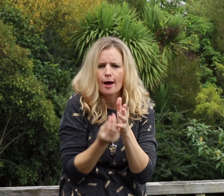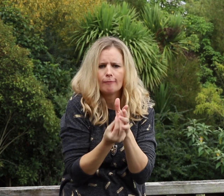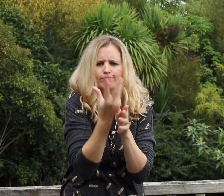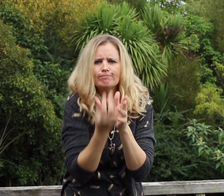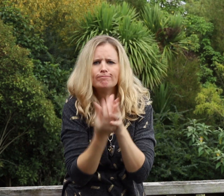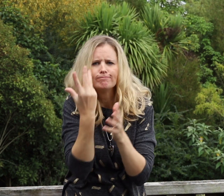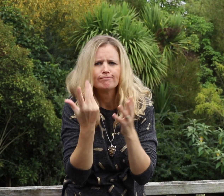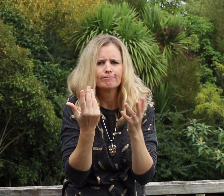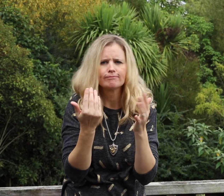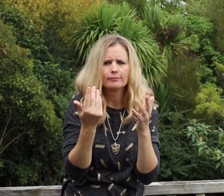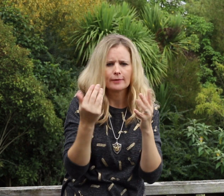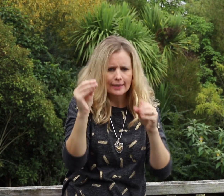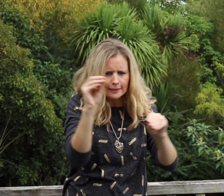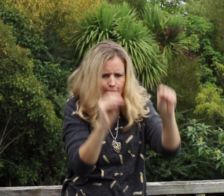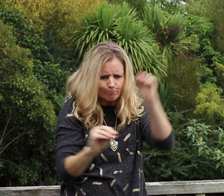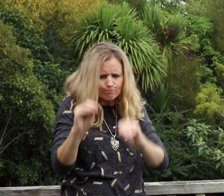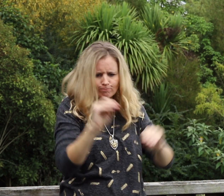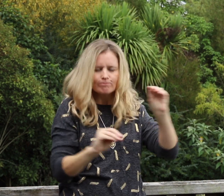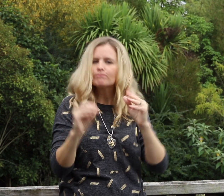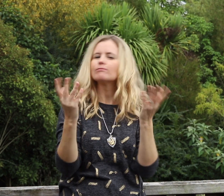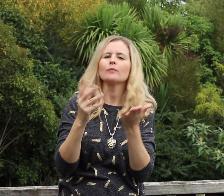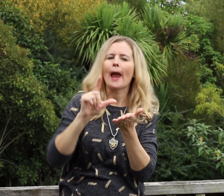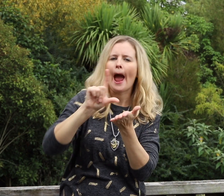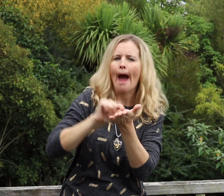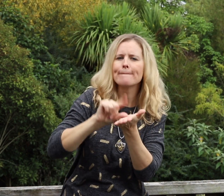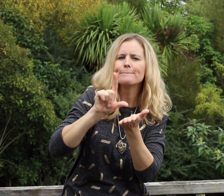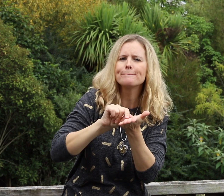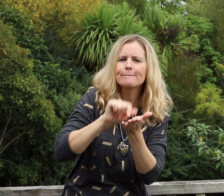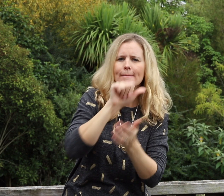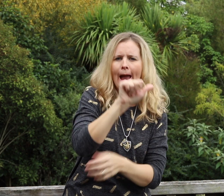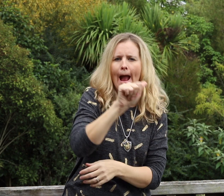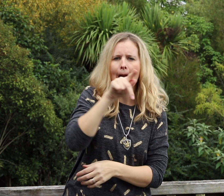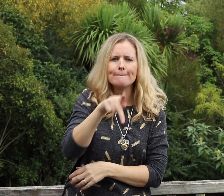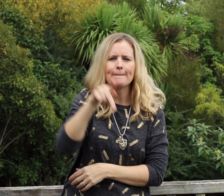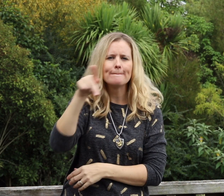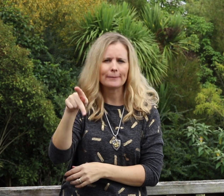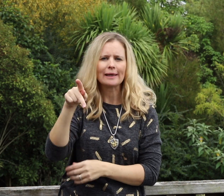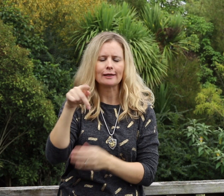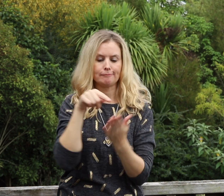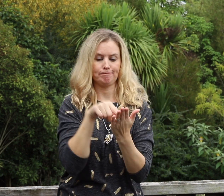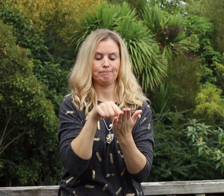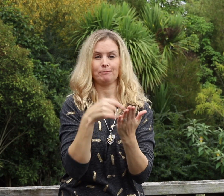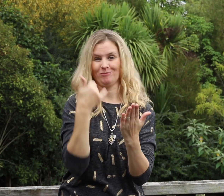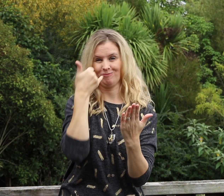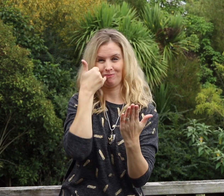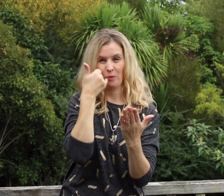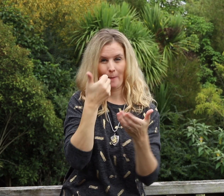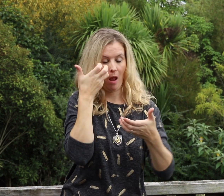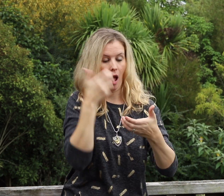The government launched an app for us to download to our phones